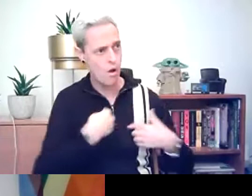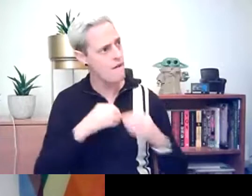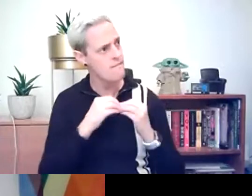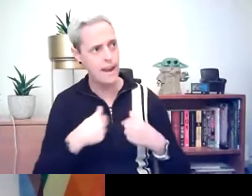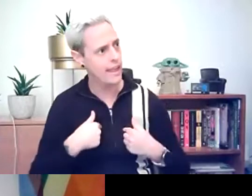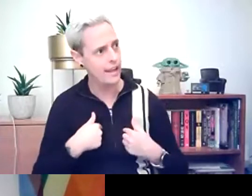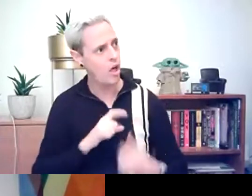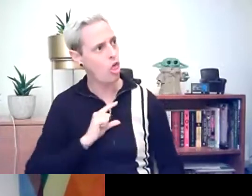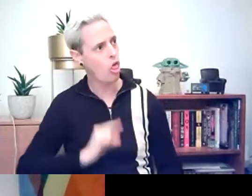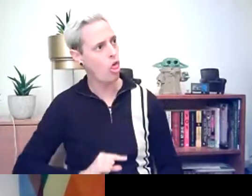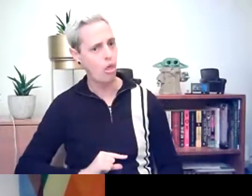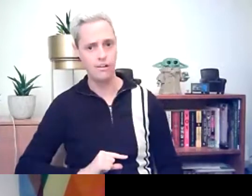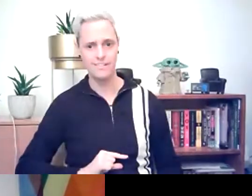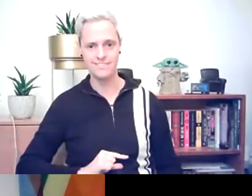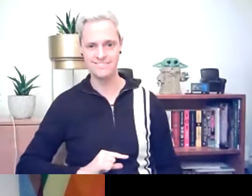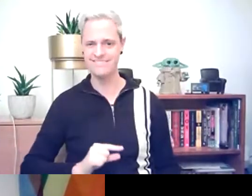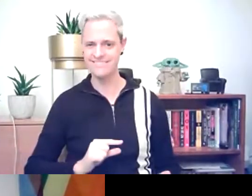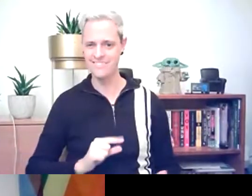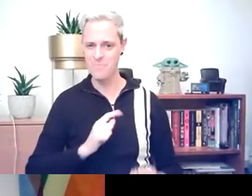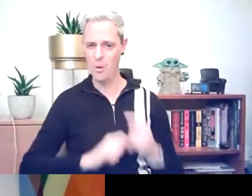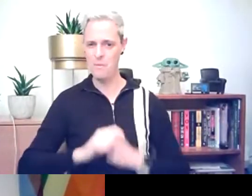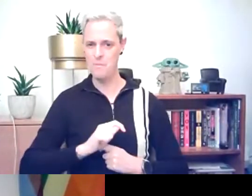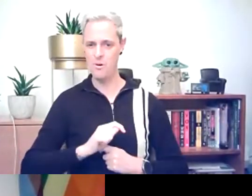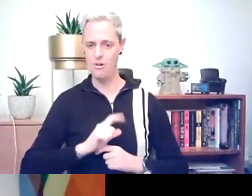you know all those sorts of things and there, you know.